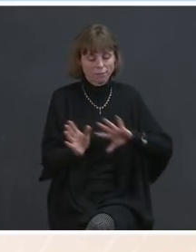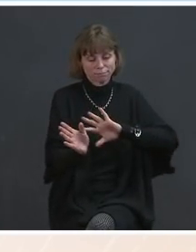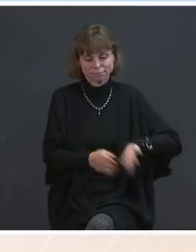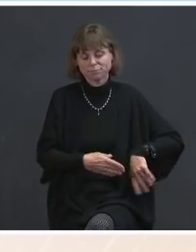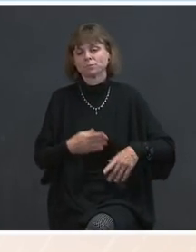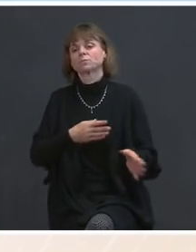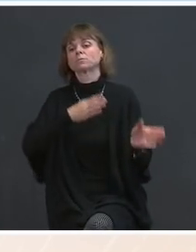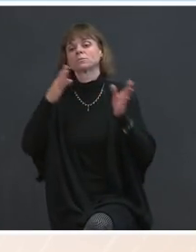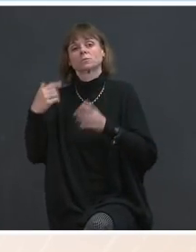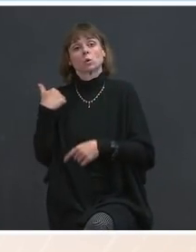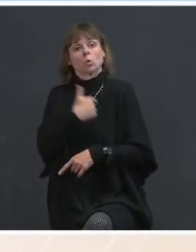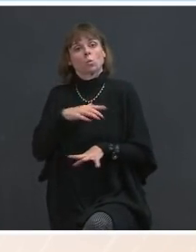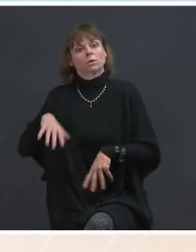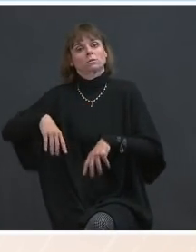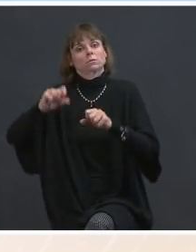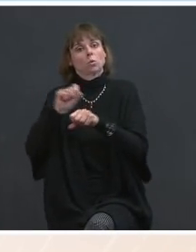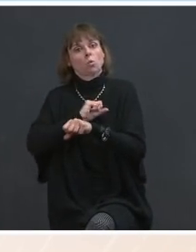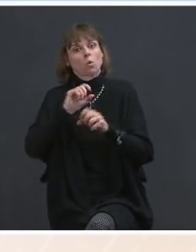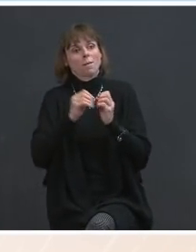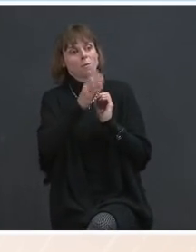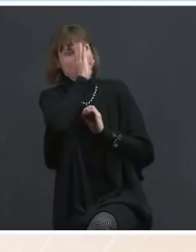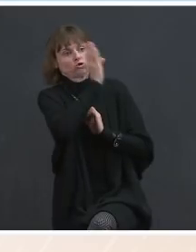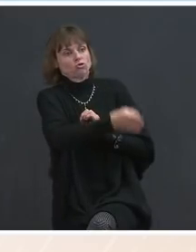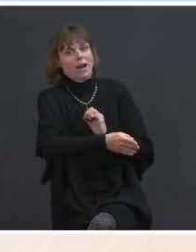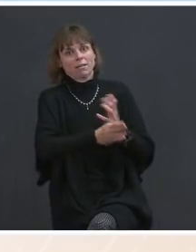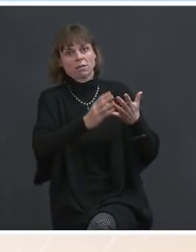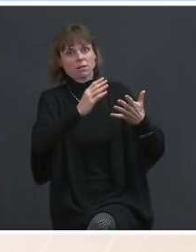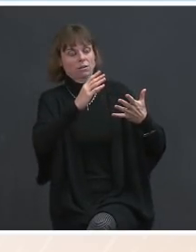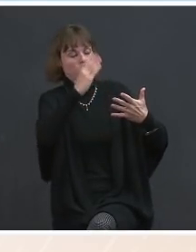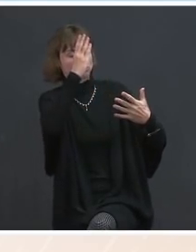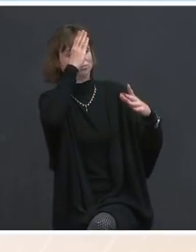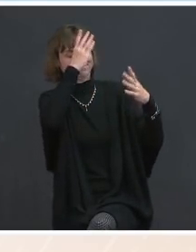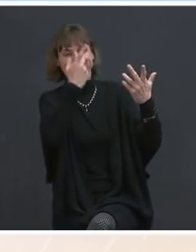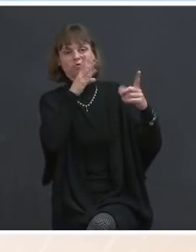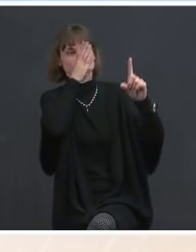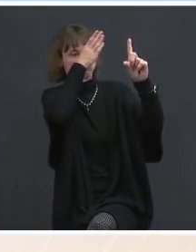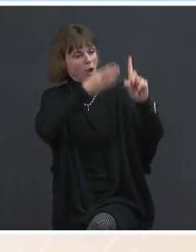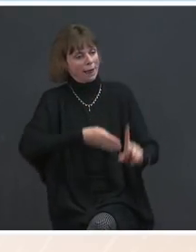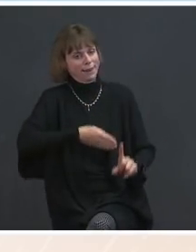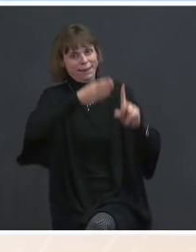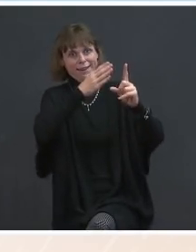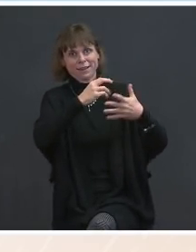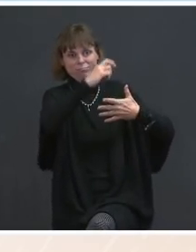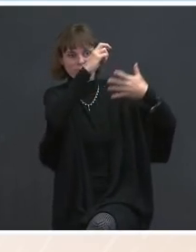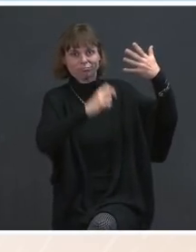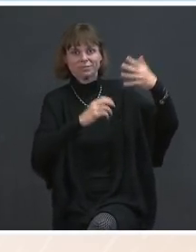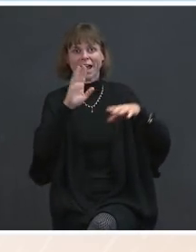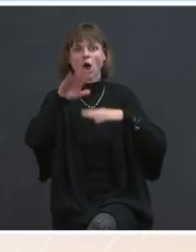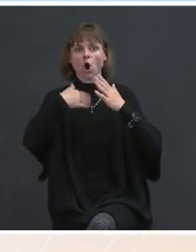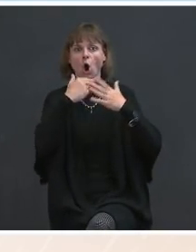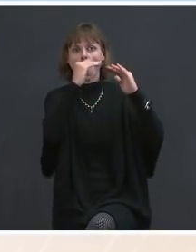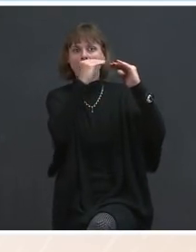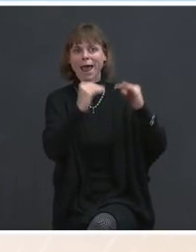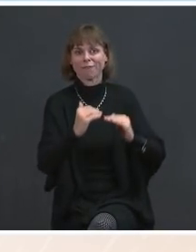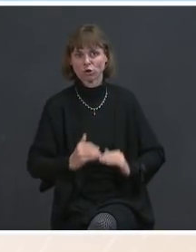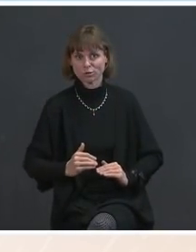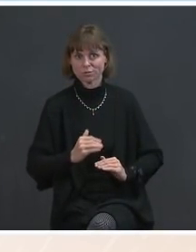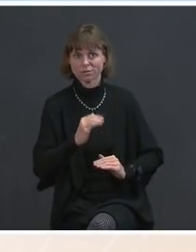in a range of ways up and down the ranks in these states to ensure that we were addressing the local needs as they came up.